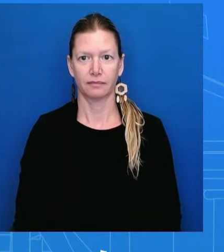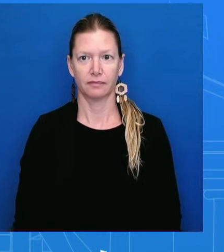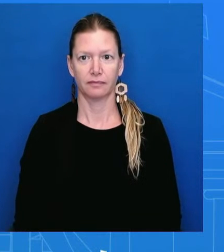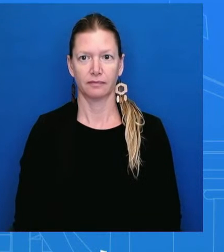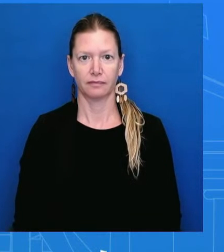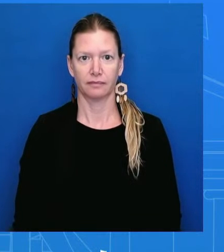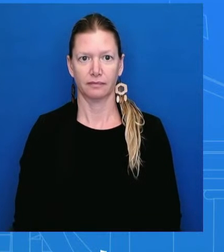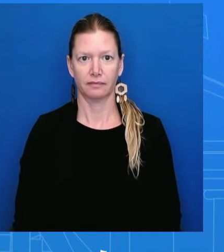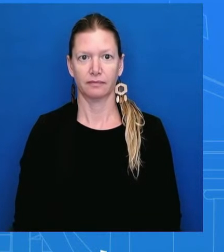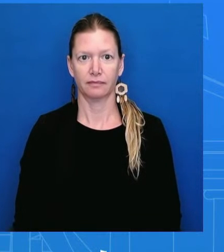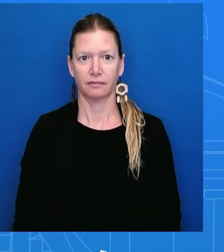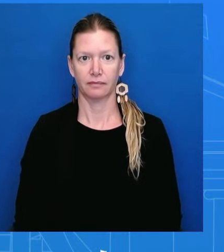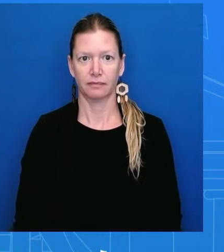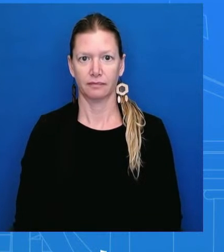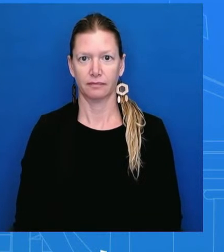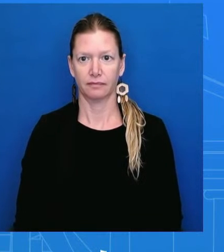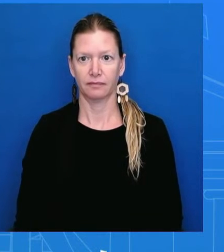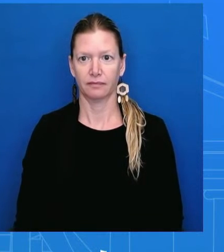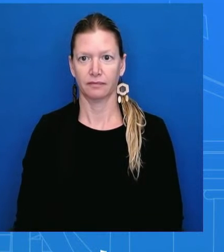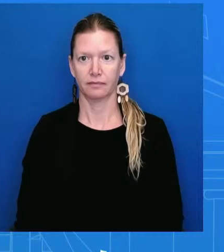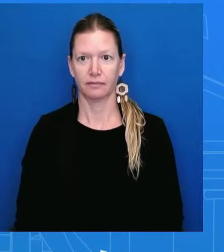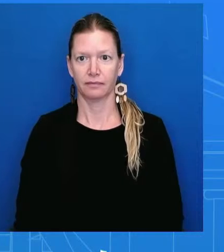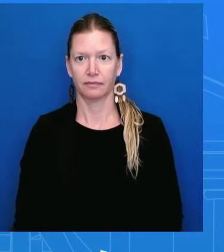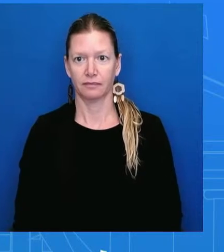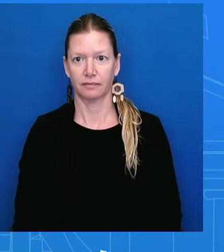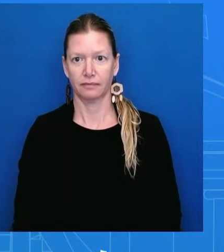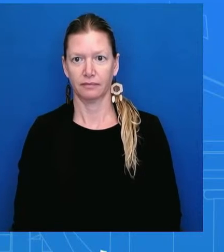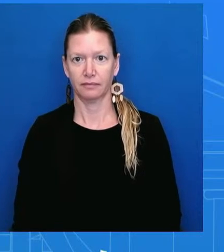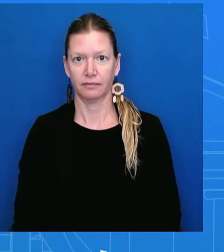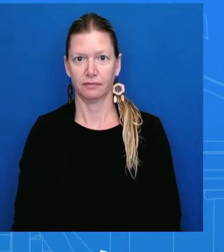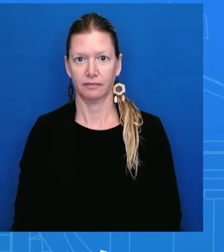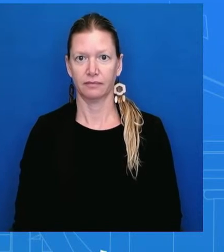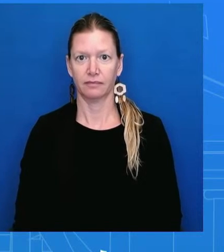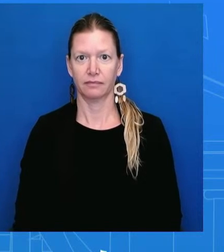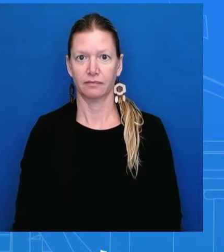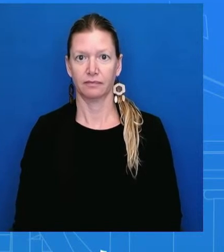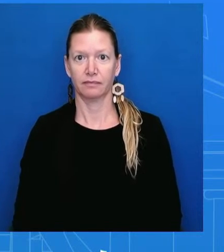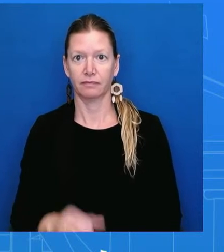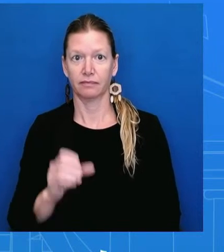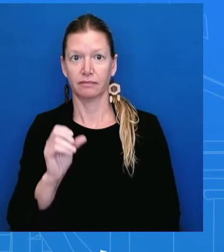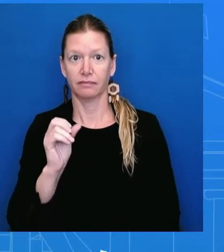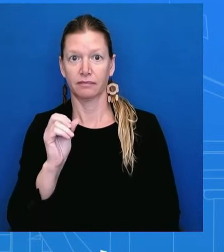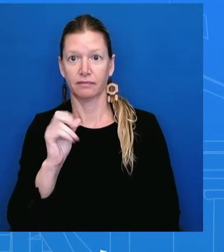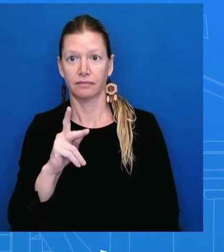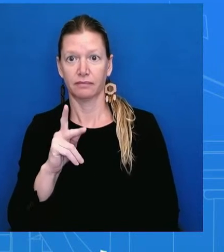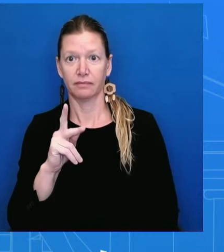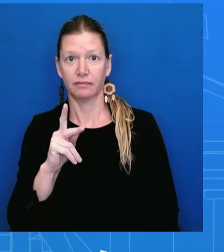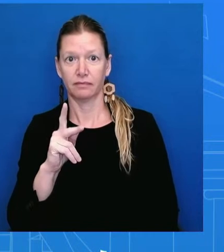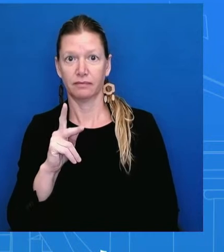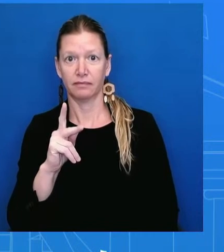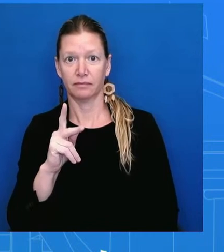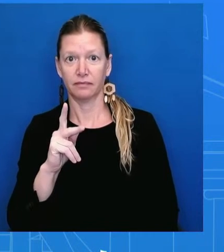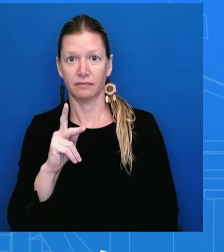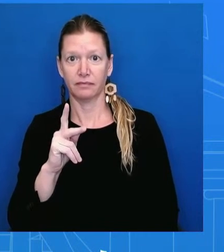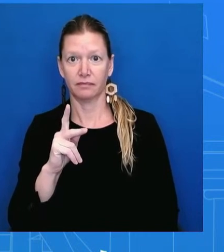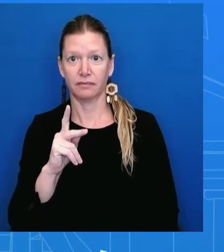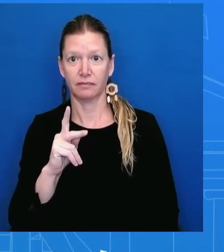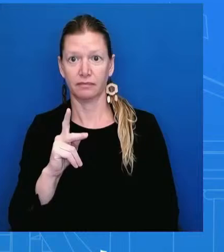Ms. Jean-Pierre: And only did three -- I think three or four paragraphs. Very different. The Press: During -- Ms. Jean-Pierre: Very different approach. The Press: During the call today to MSNBC -- Ms. Jean-Pierre: Yeah, sure.